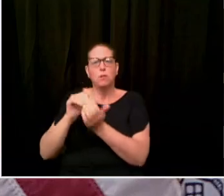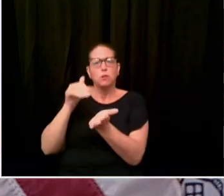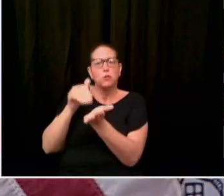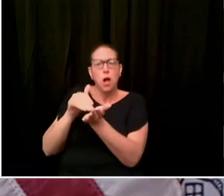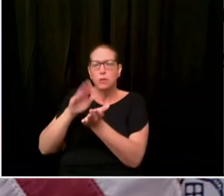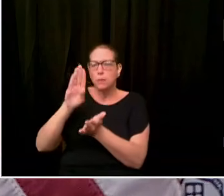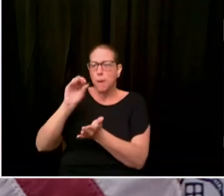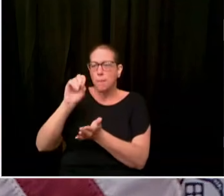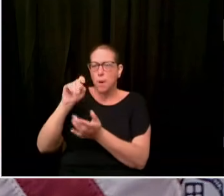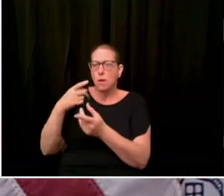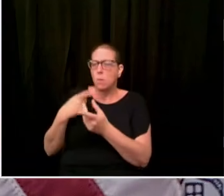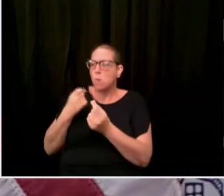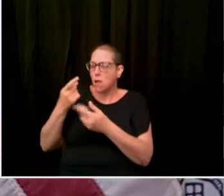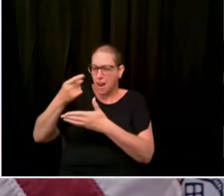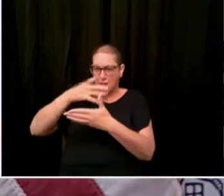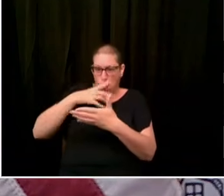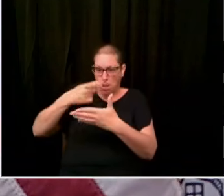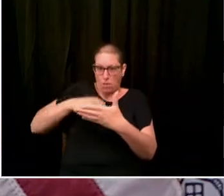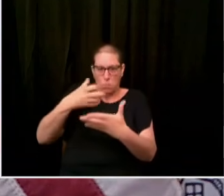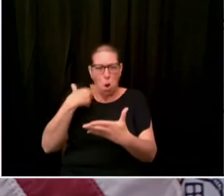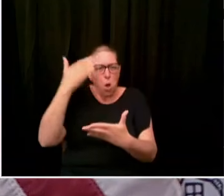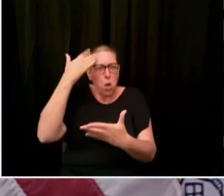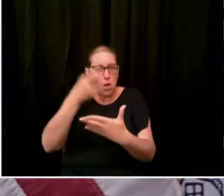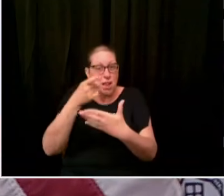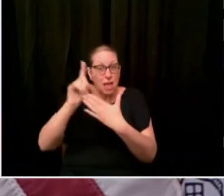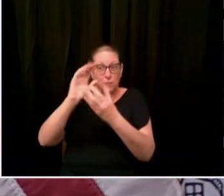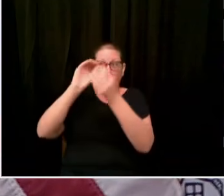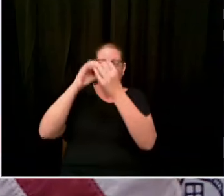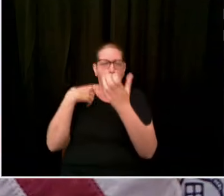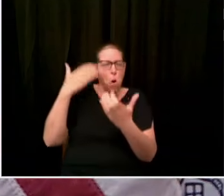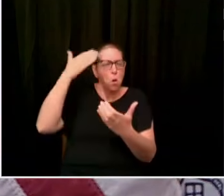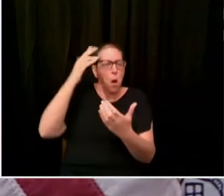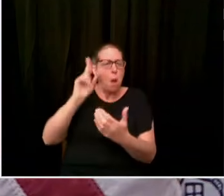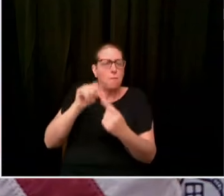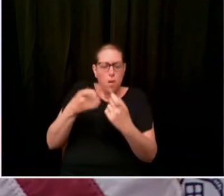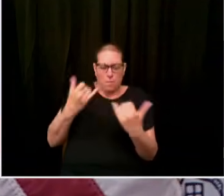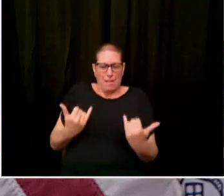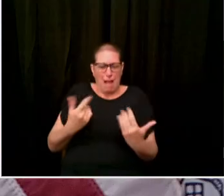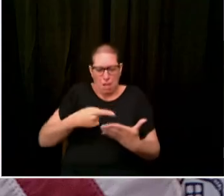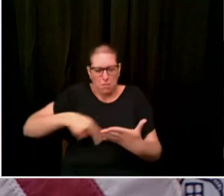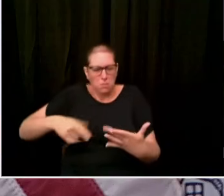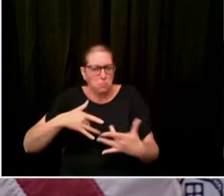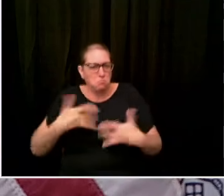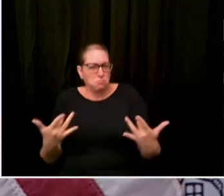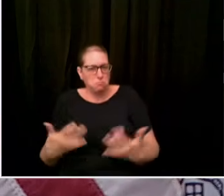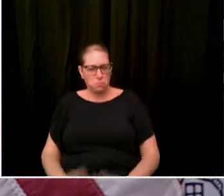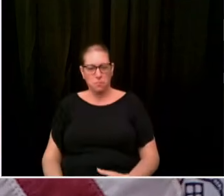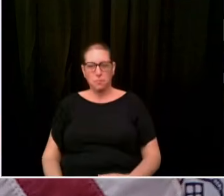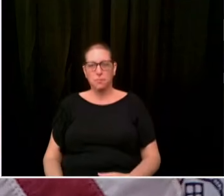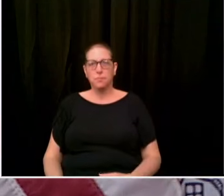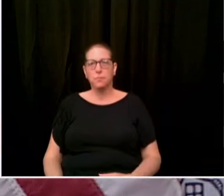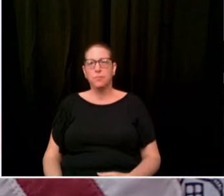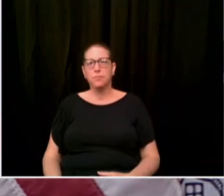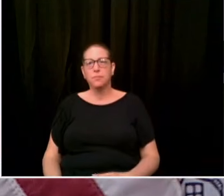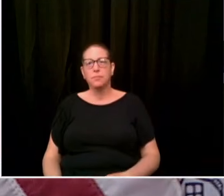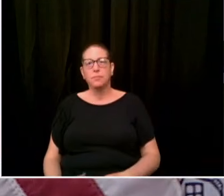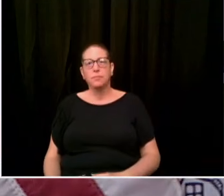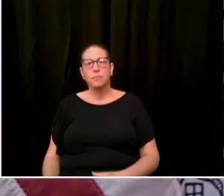GOING TO SPEAK TO HER OVER THE WEEKEND. ARE YOU CONCERNED HER CONTINUED ABSENCE WILL CONTINUE TO UNDERMINE THE EFFORTS OF THE